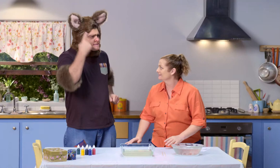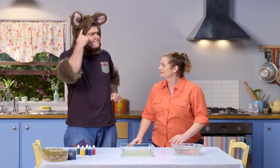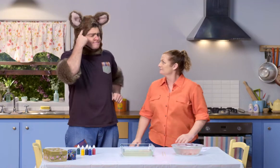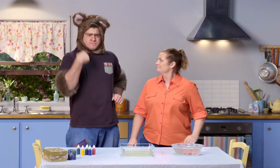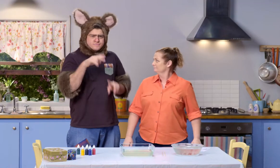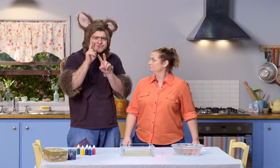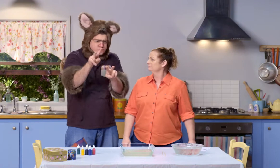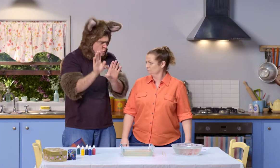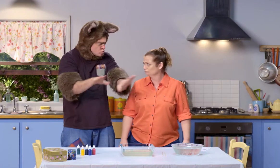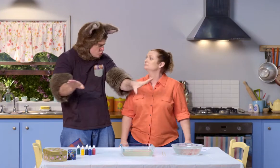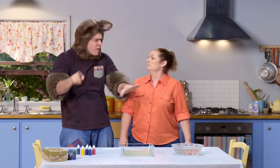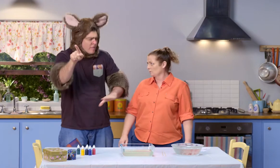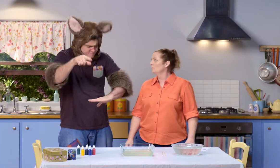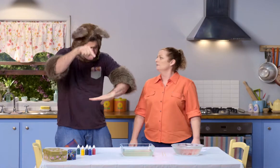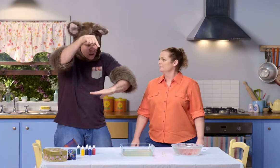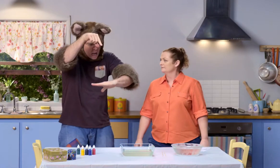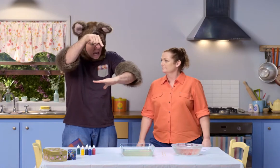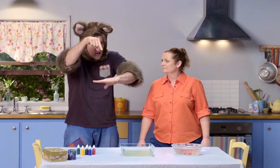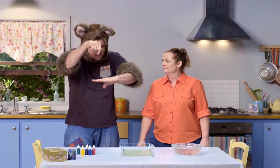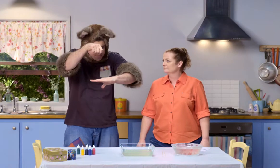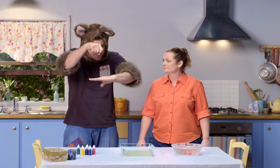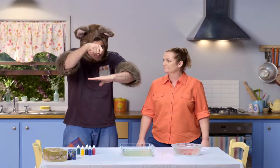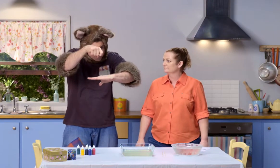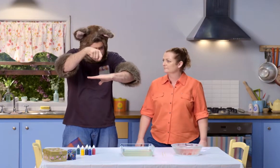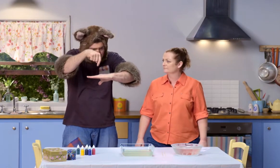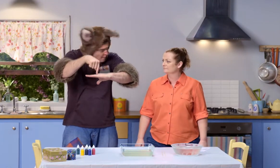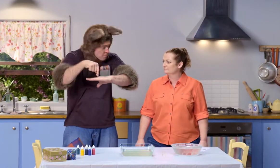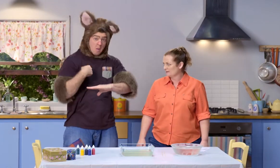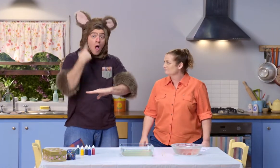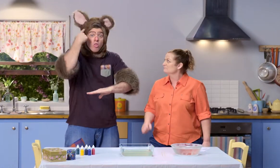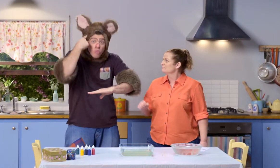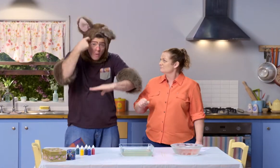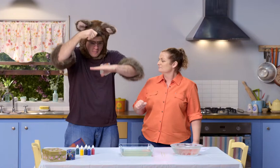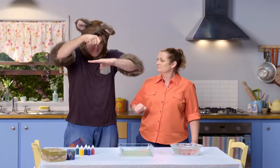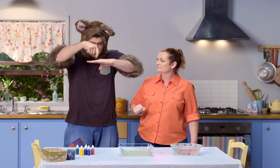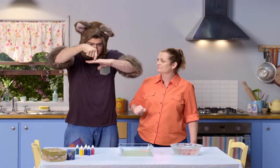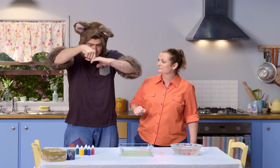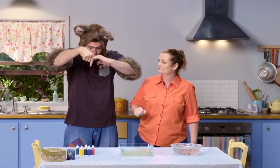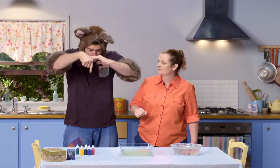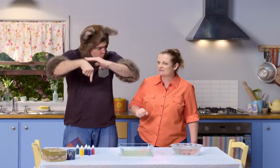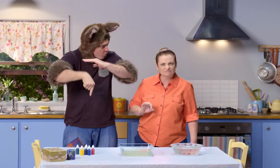Sally, I was watching those children. When they put those drops of paint on the water, I thought they'd sink.